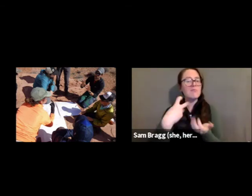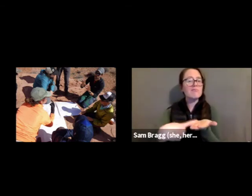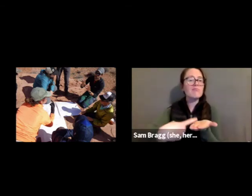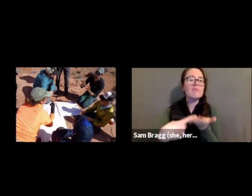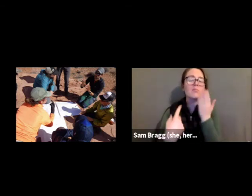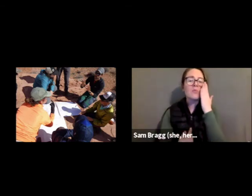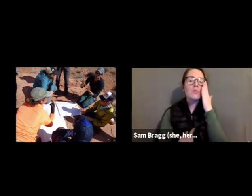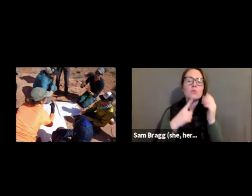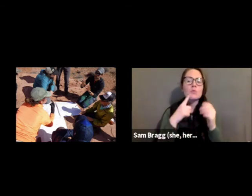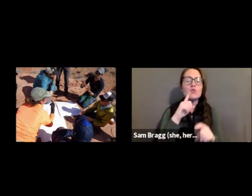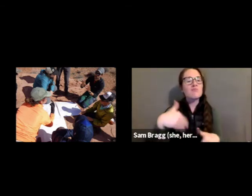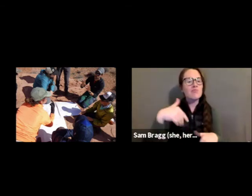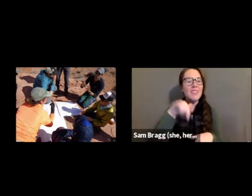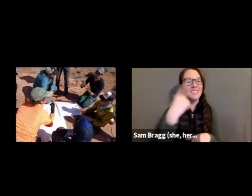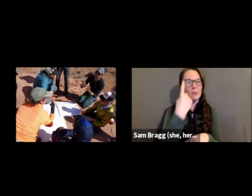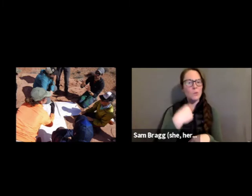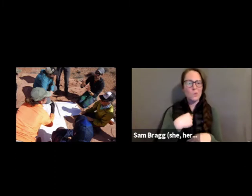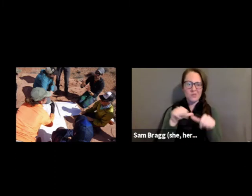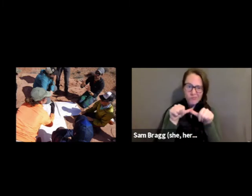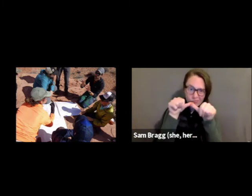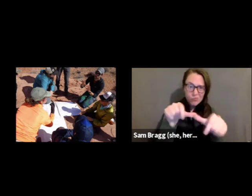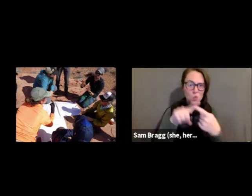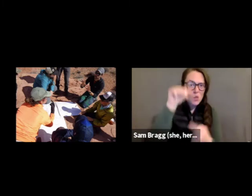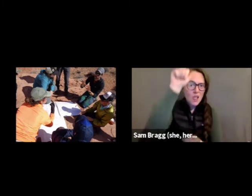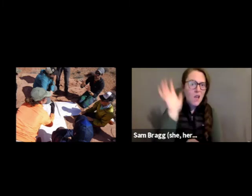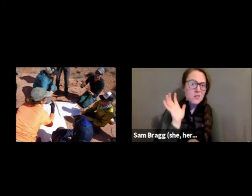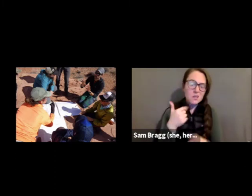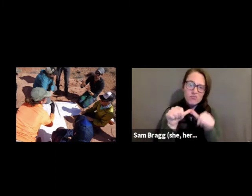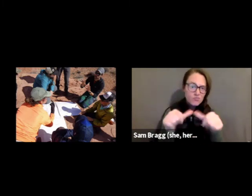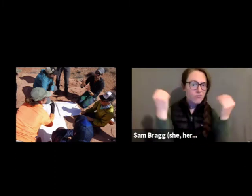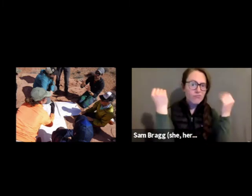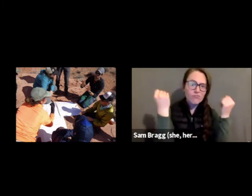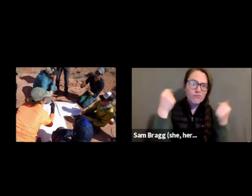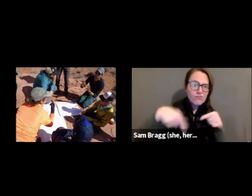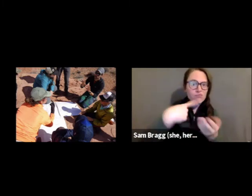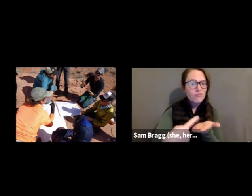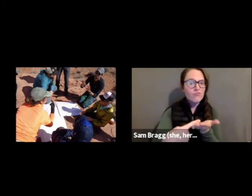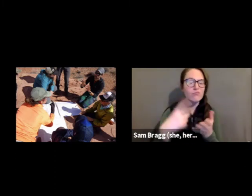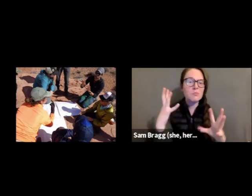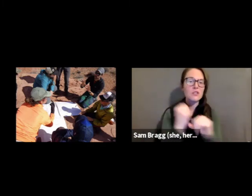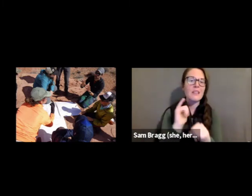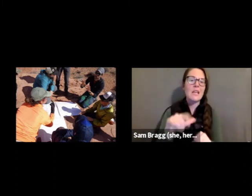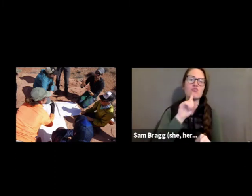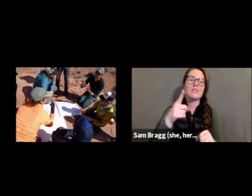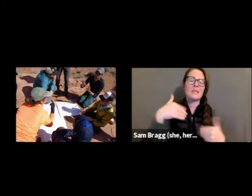ASL was a wonderful opportunity just as a language in a form of a language within this whole trip and